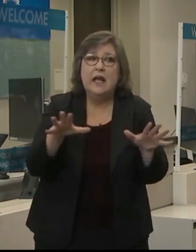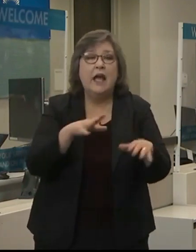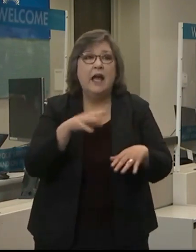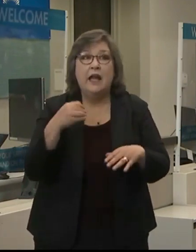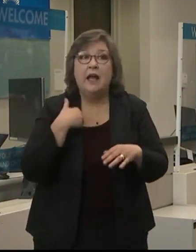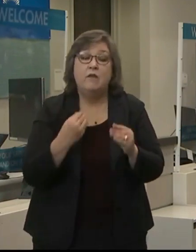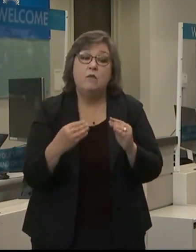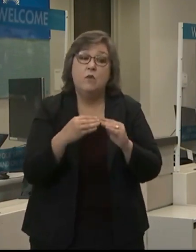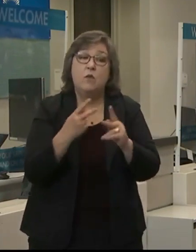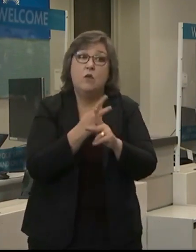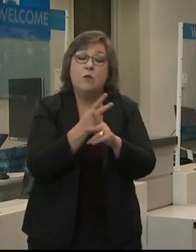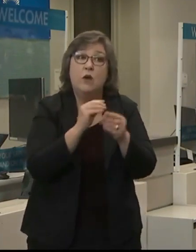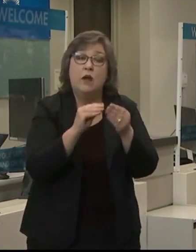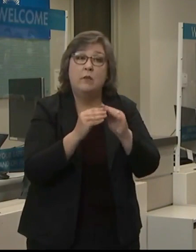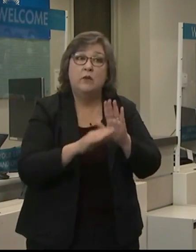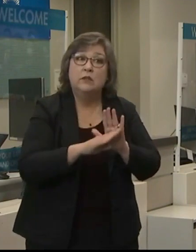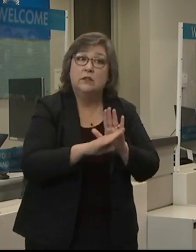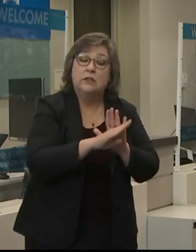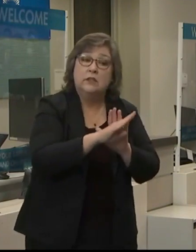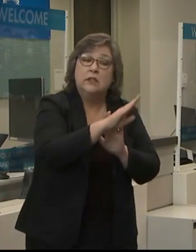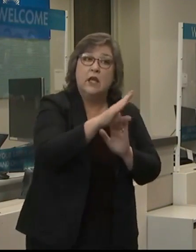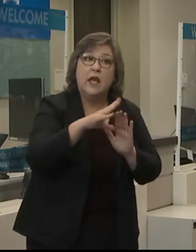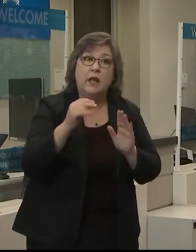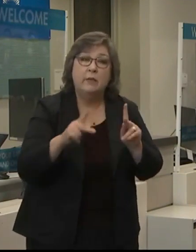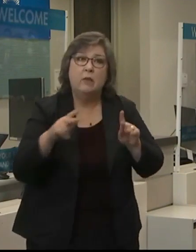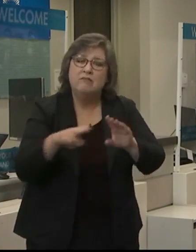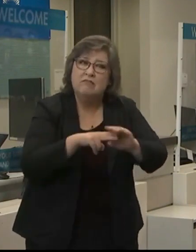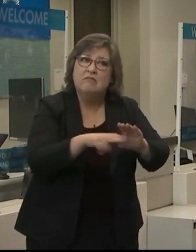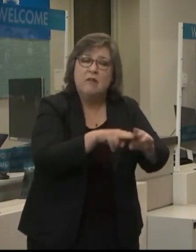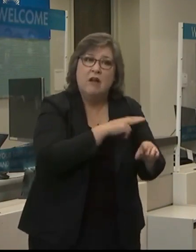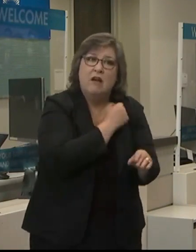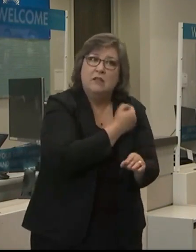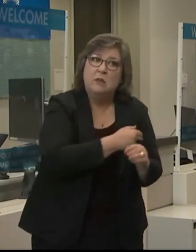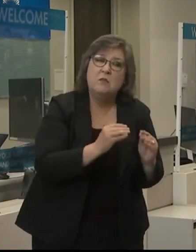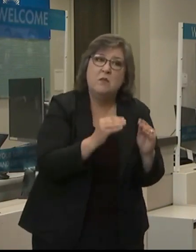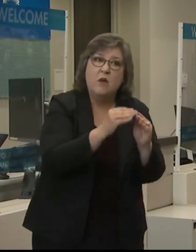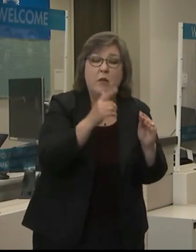this state. Because too many people have chosen to live with this virus.